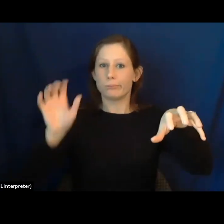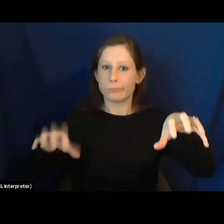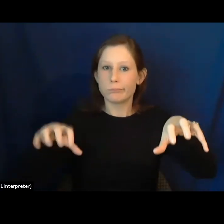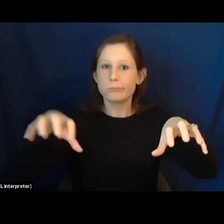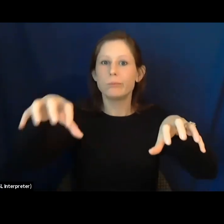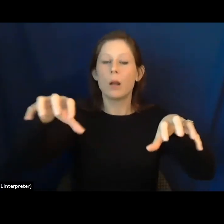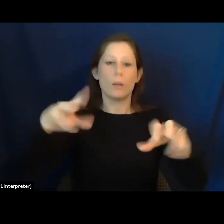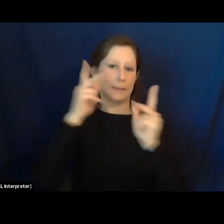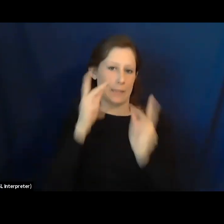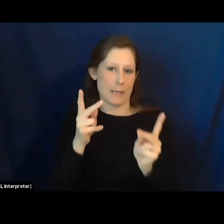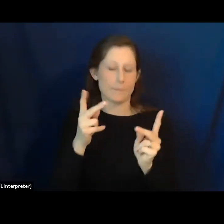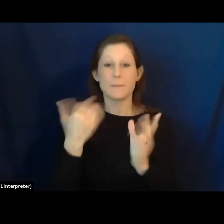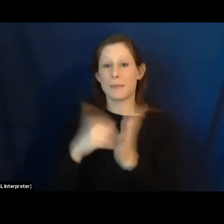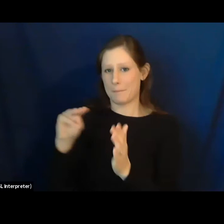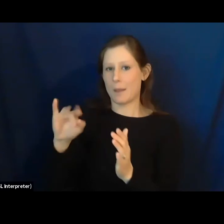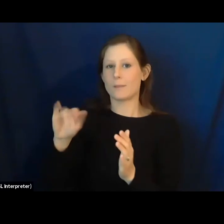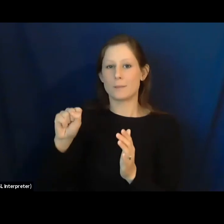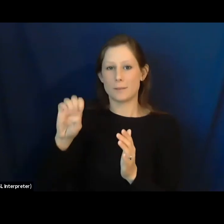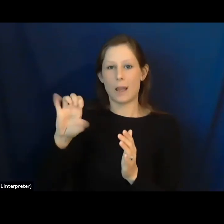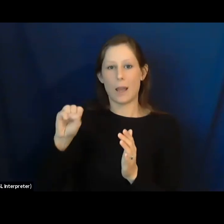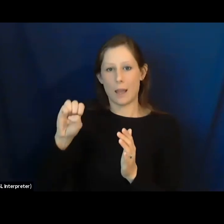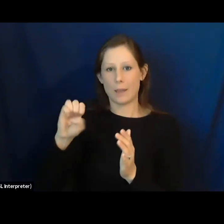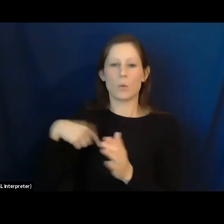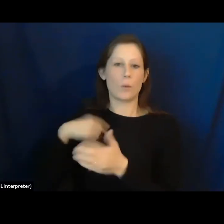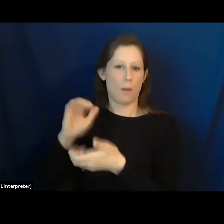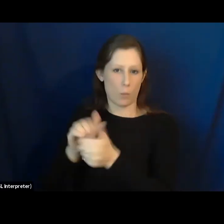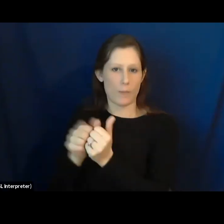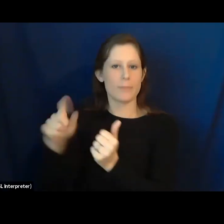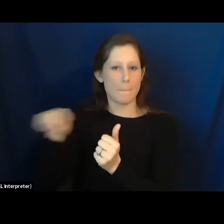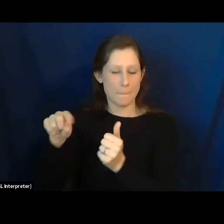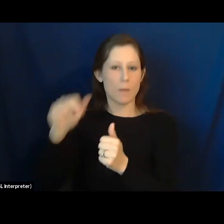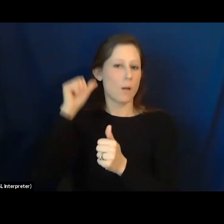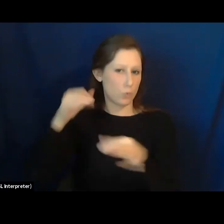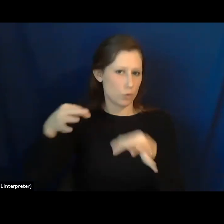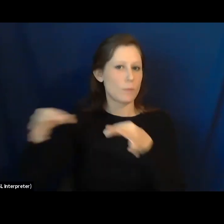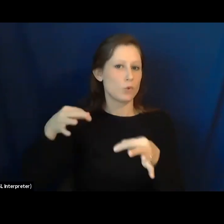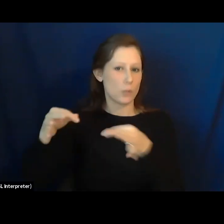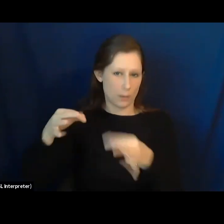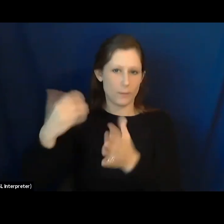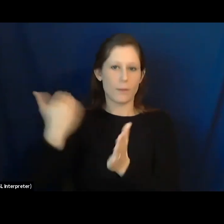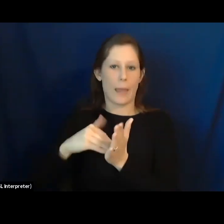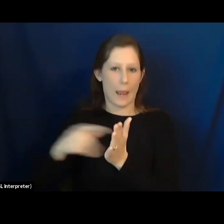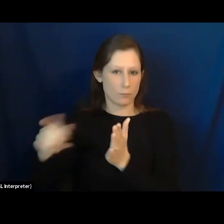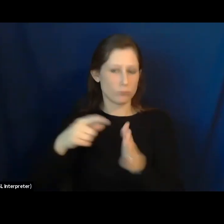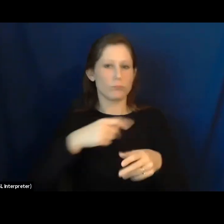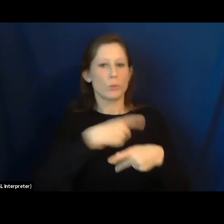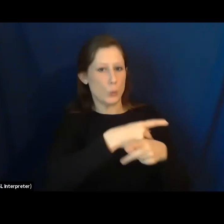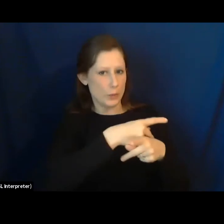an audio description version to the audio piece of that experience. So you could listen